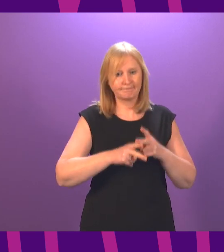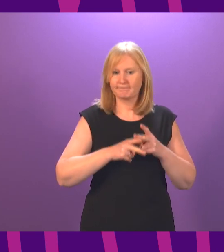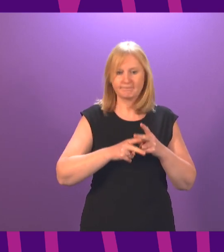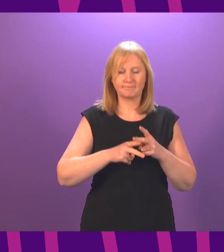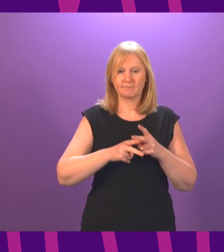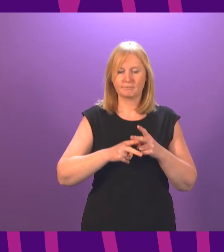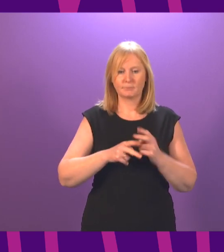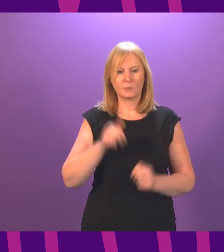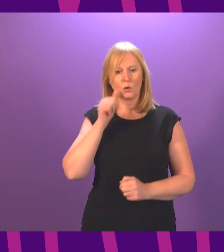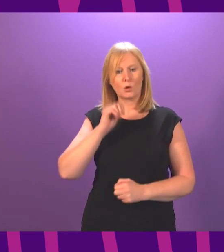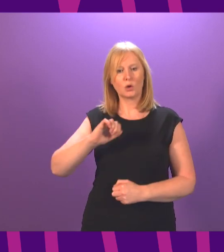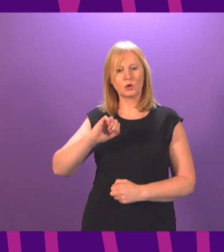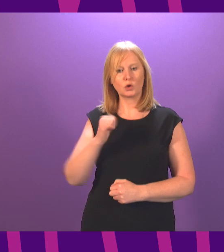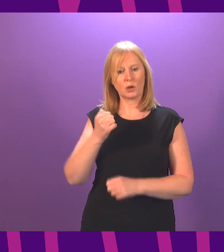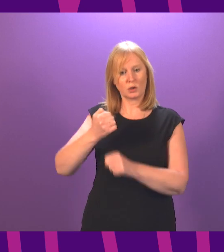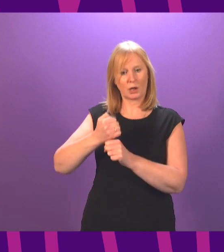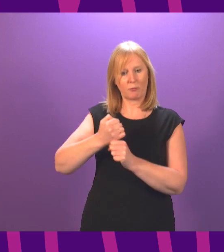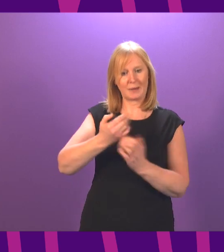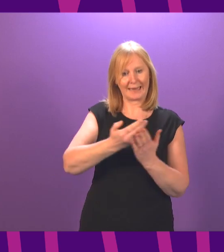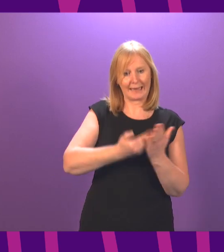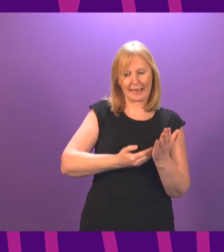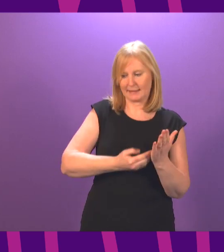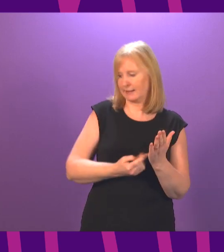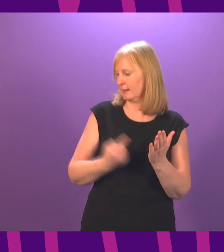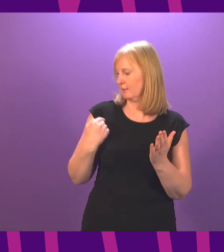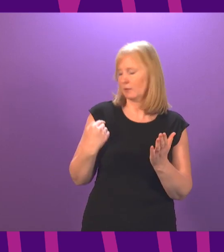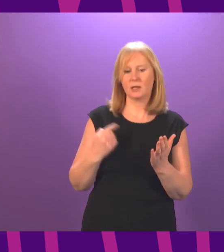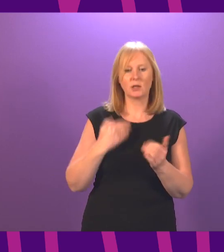We know that, until mid-May, the Scottish Government guidance advised that anyone who